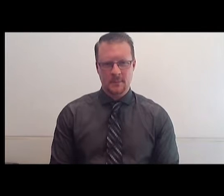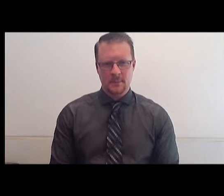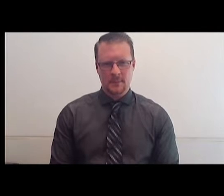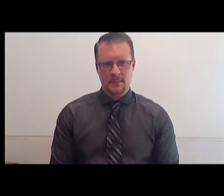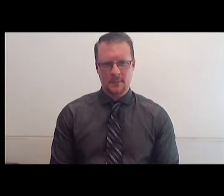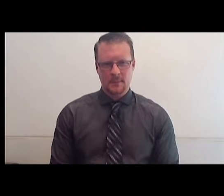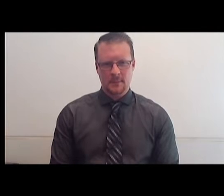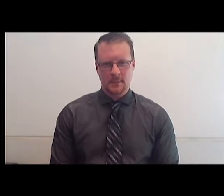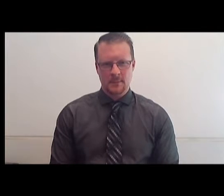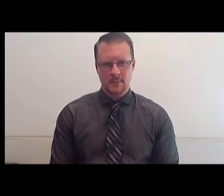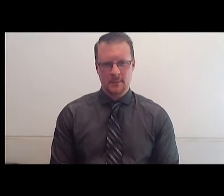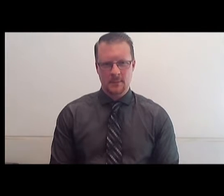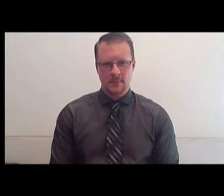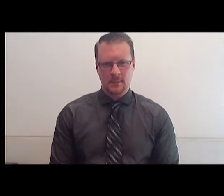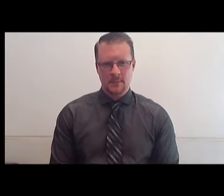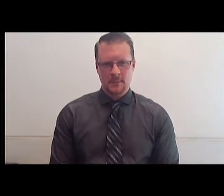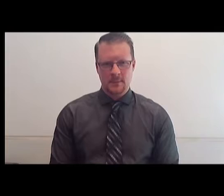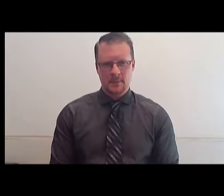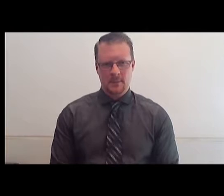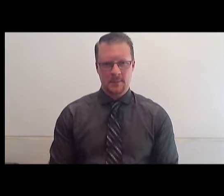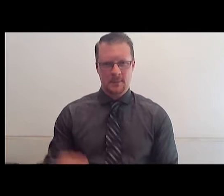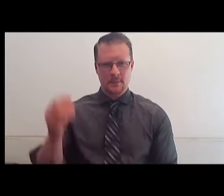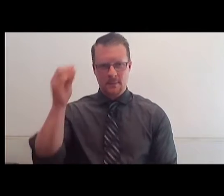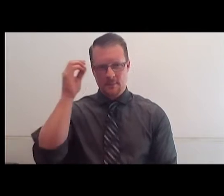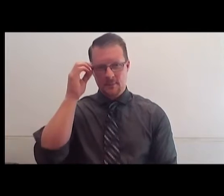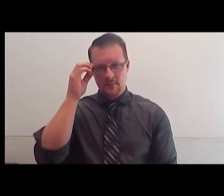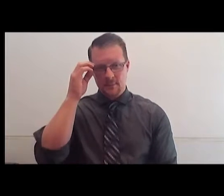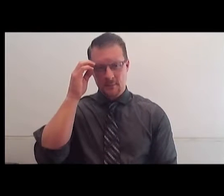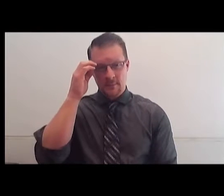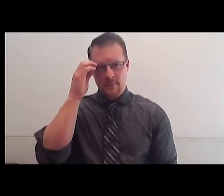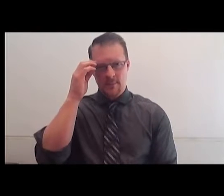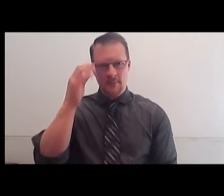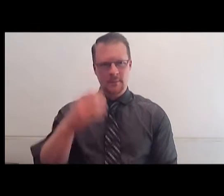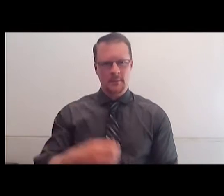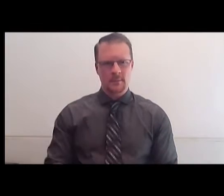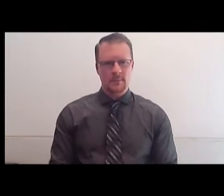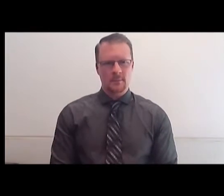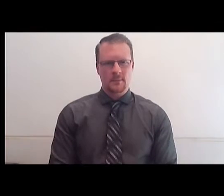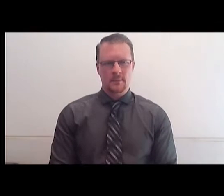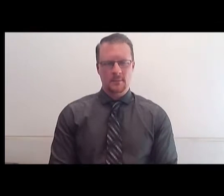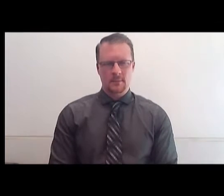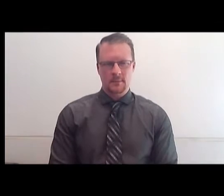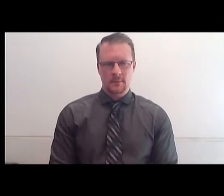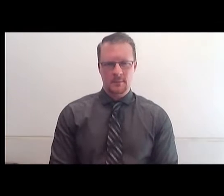"with patients, communities, "colleagues, and with themselves."